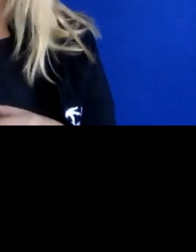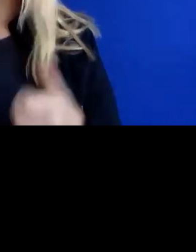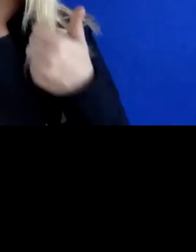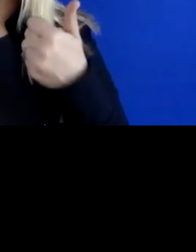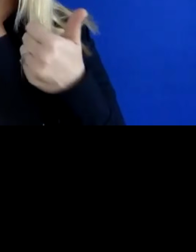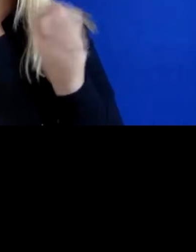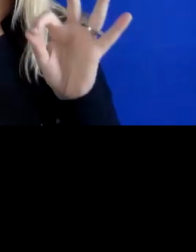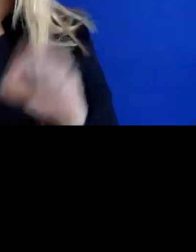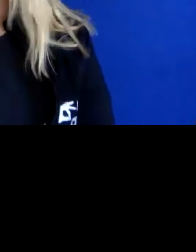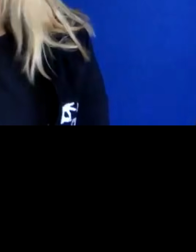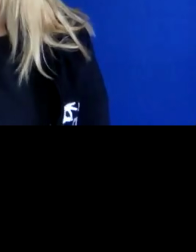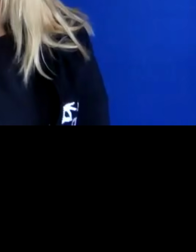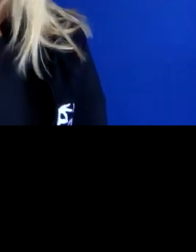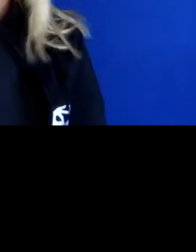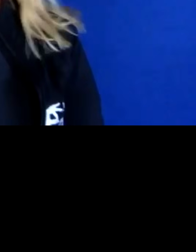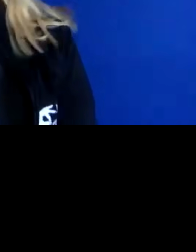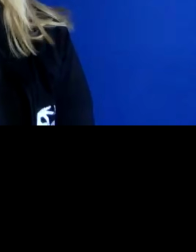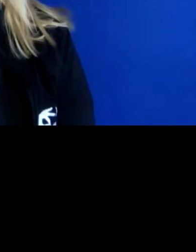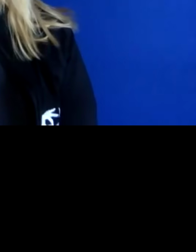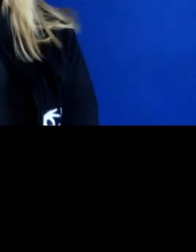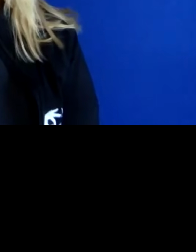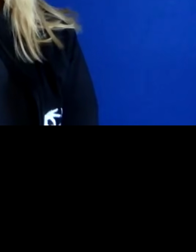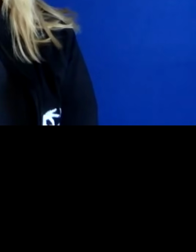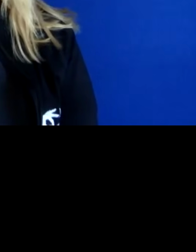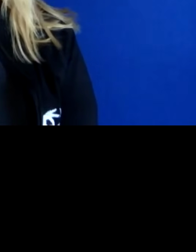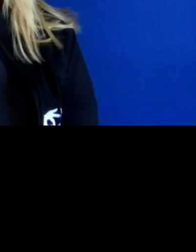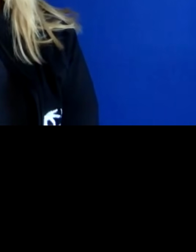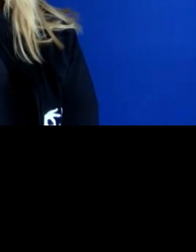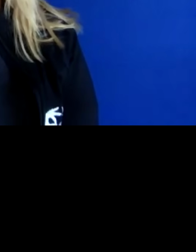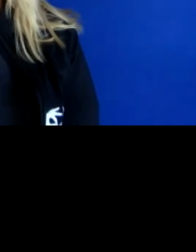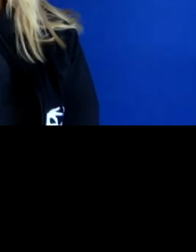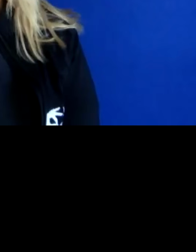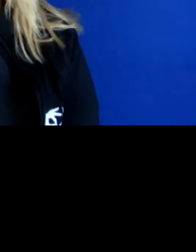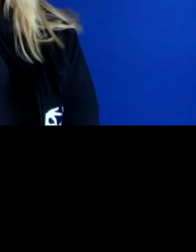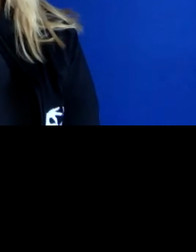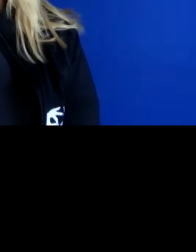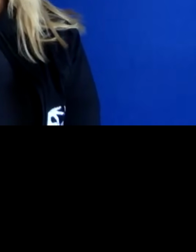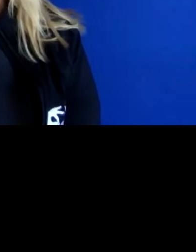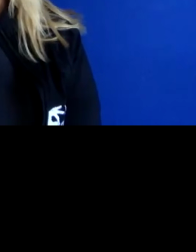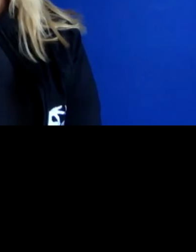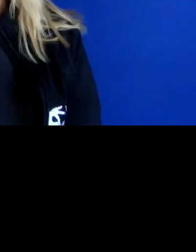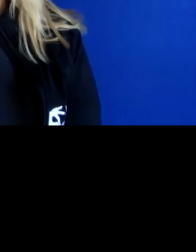Yeah, and May added "VOSK is a speech recognition toolkit."